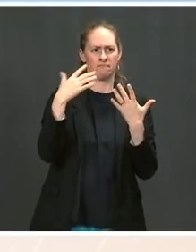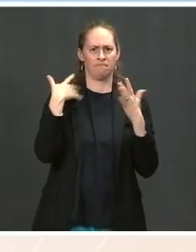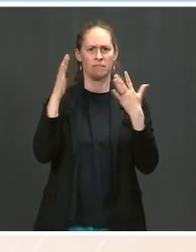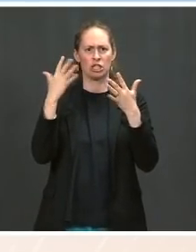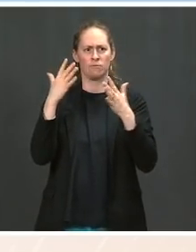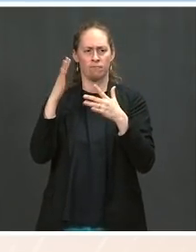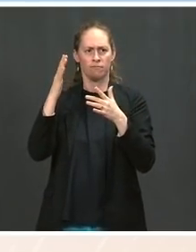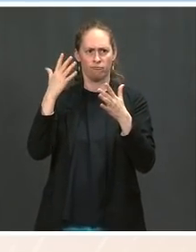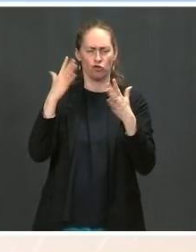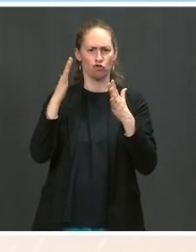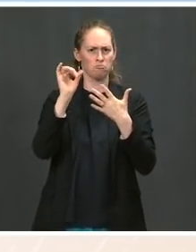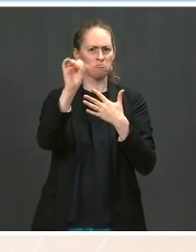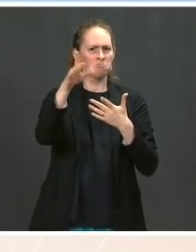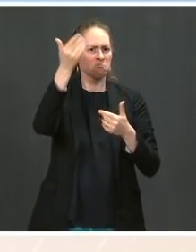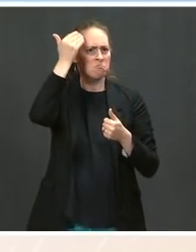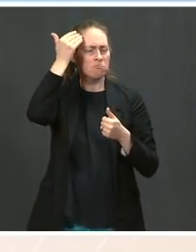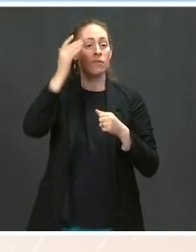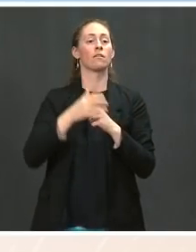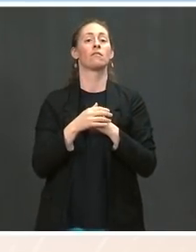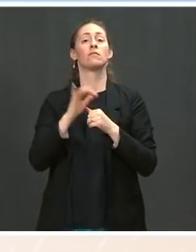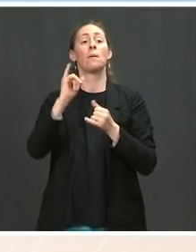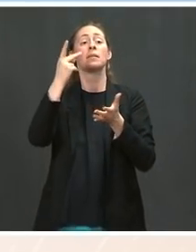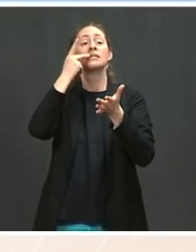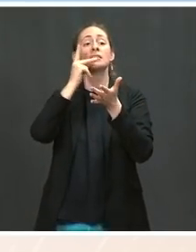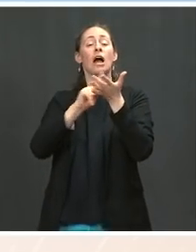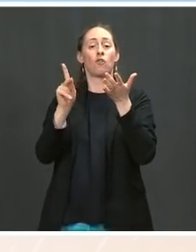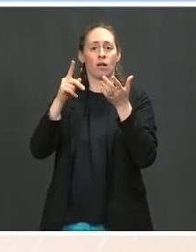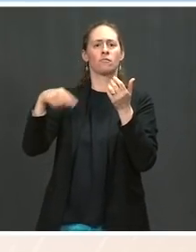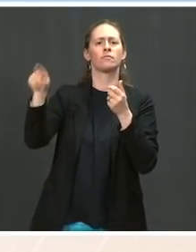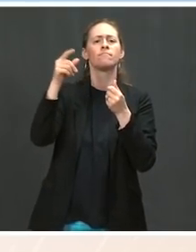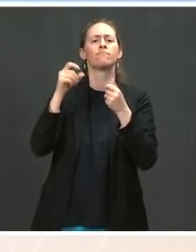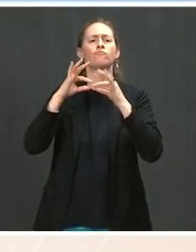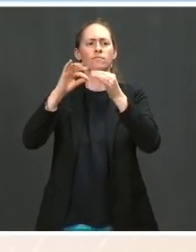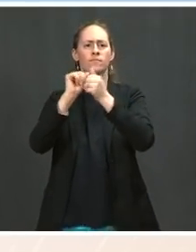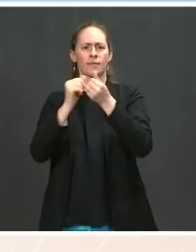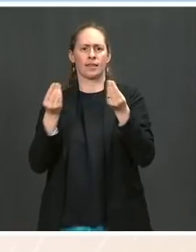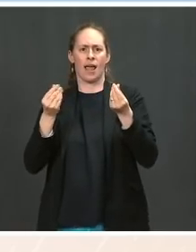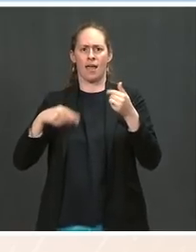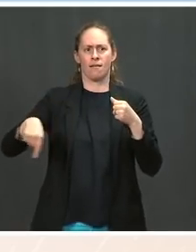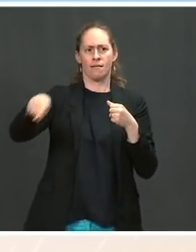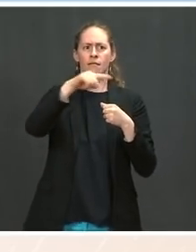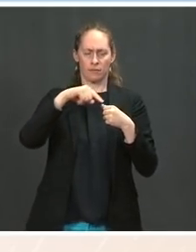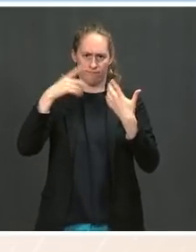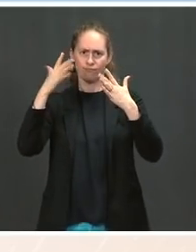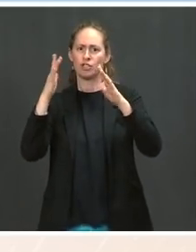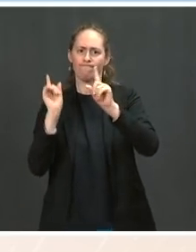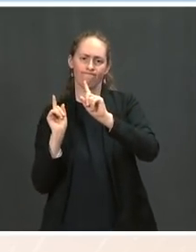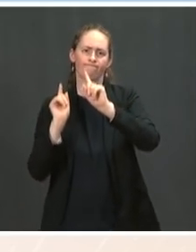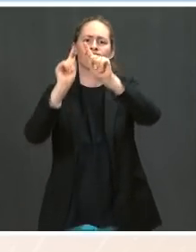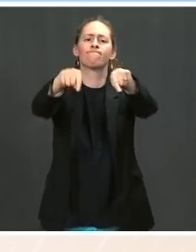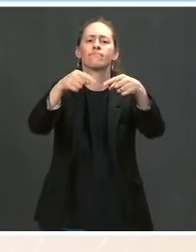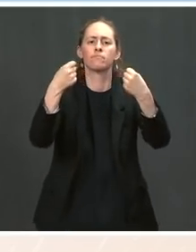Secretary of Homeland Security has visited the border. Our Secretary -- other secretaries who run point on these issues will